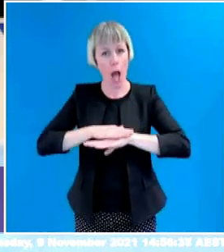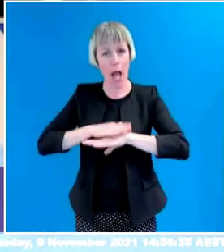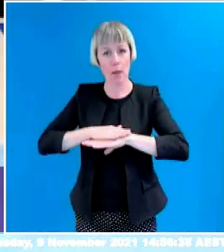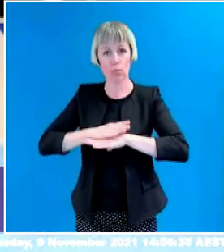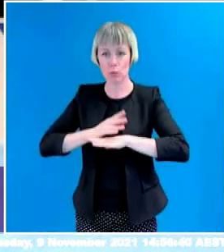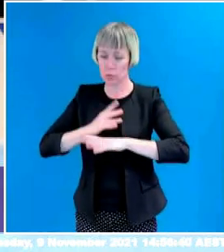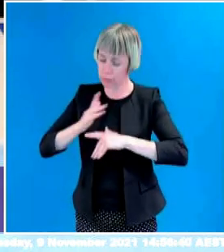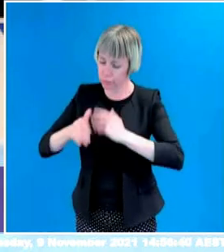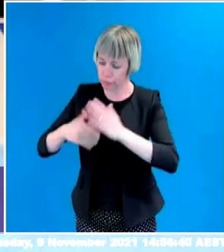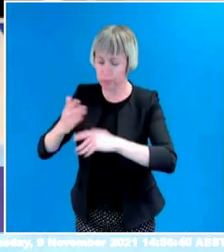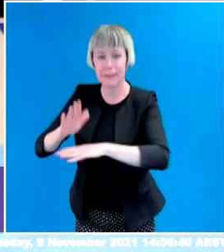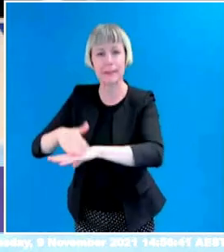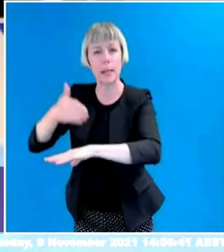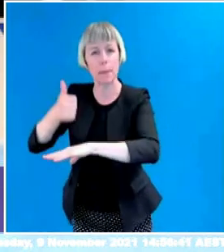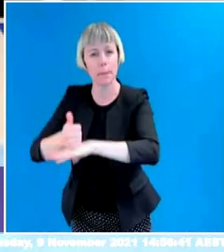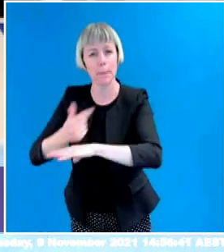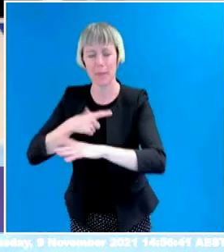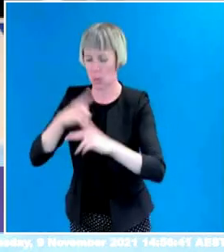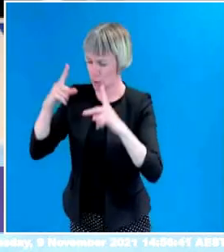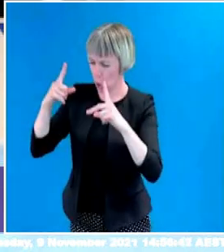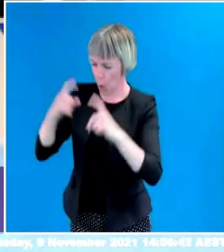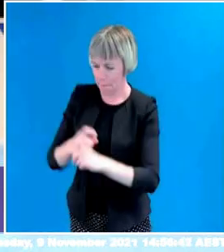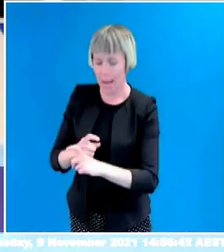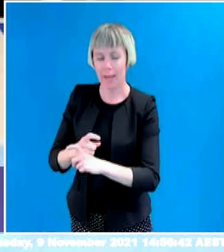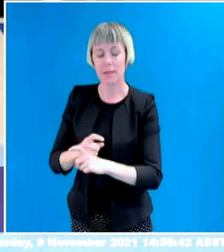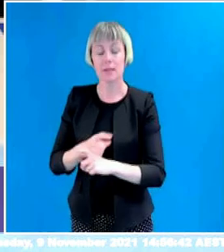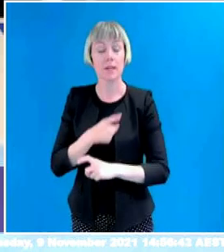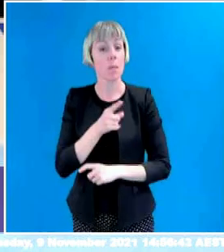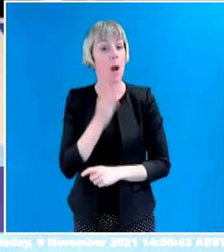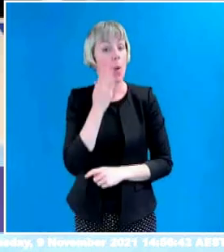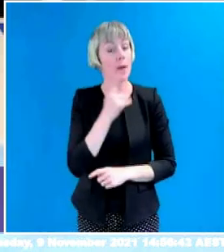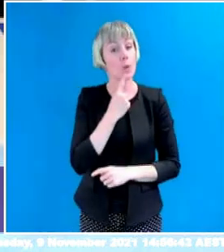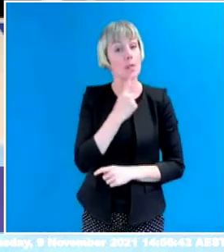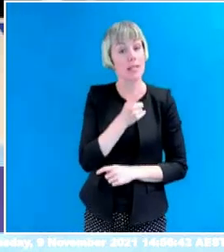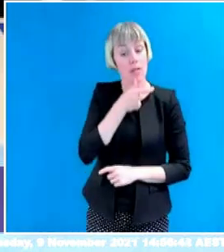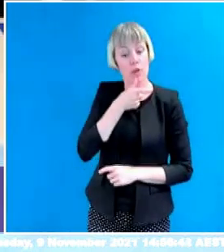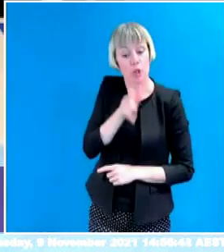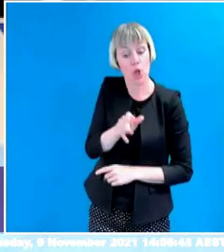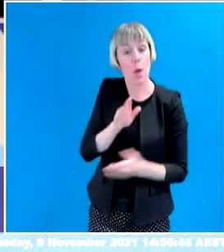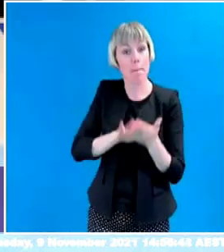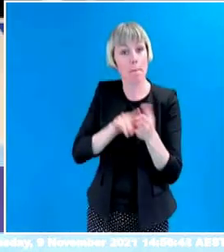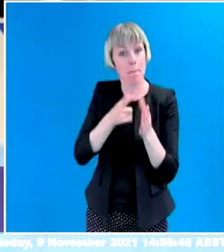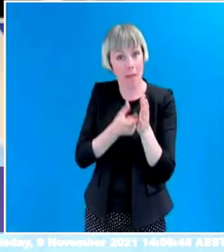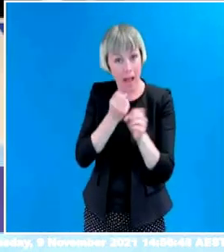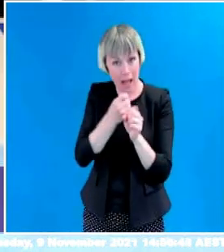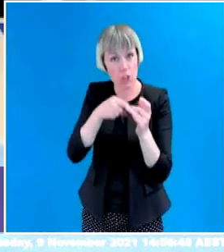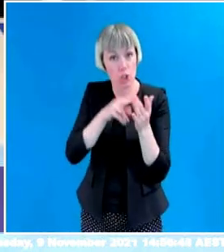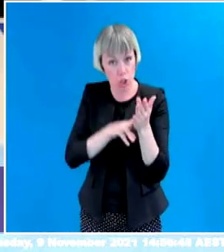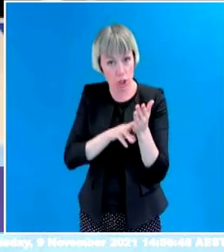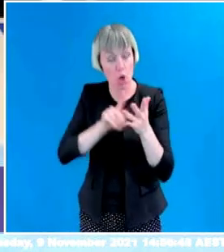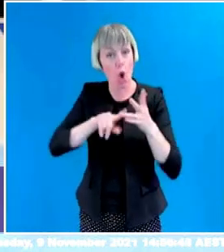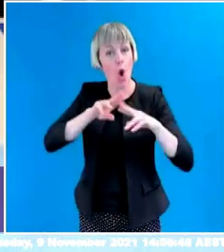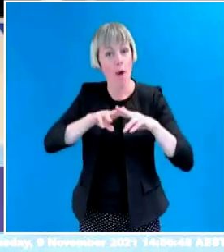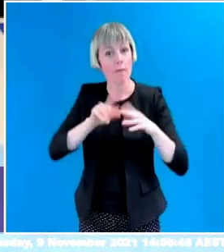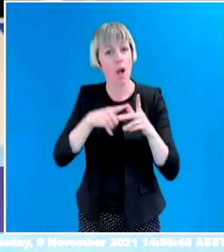Margin of appreciation goes to the how, how we do things, and international law is not overly prescriptive here.